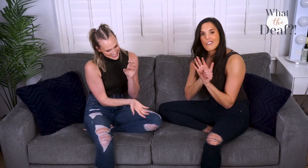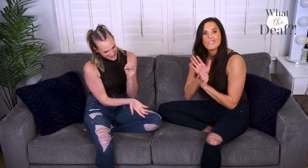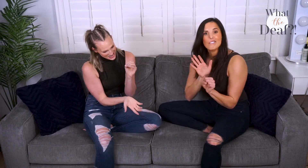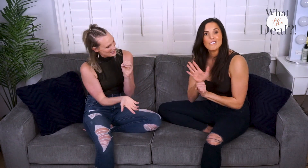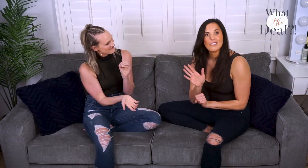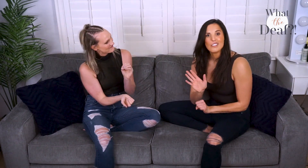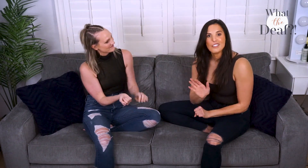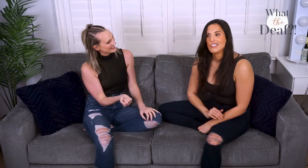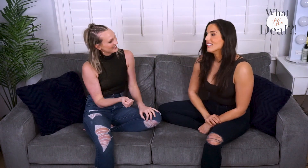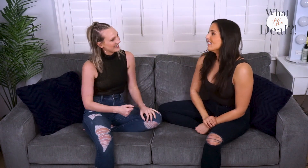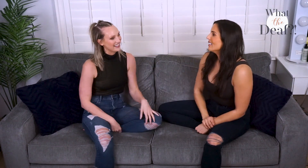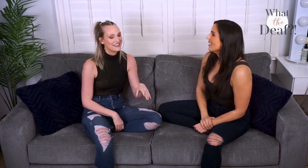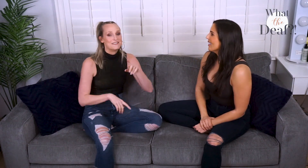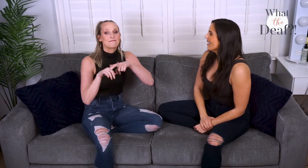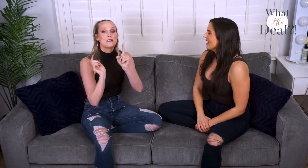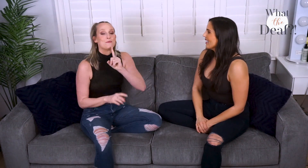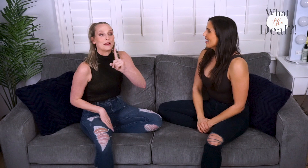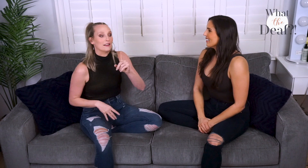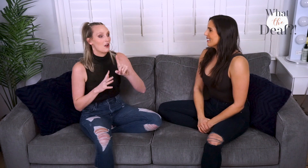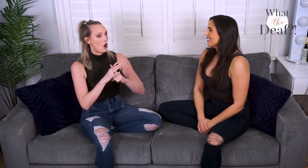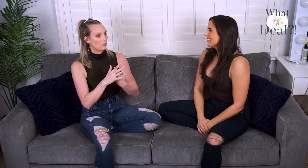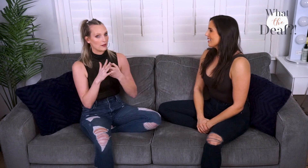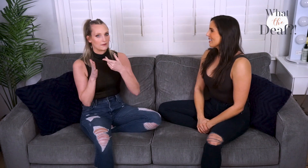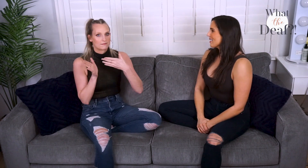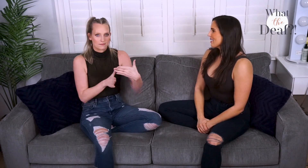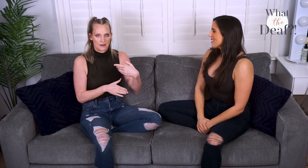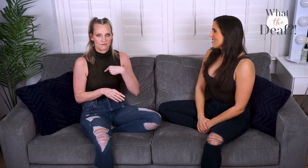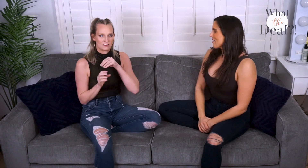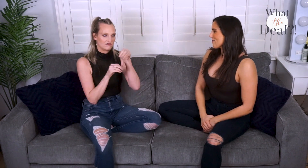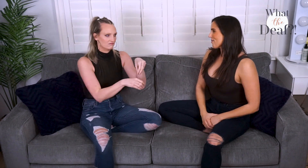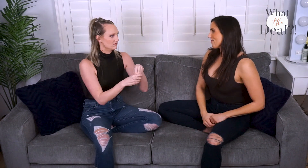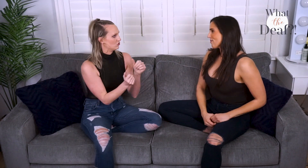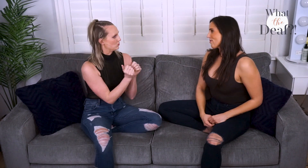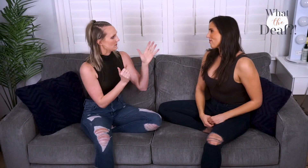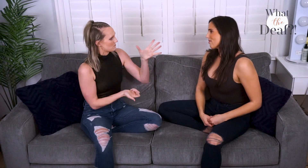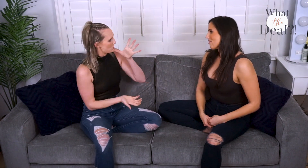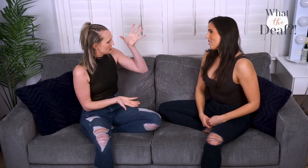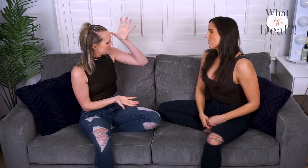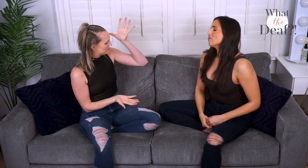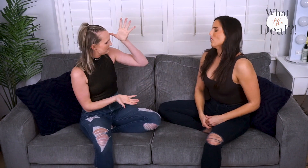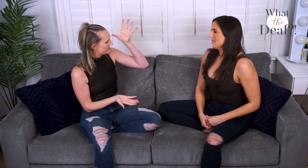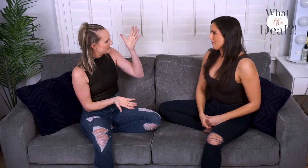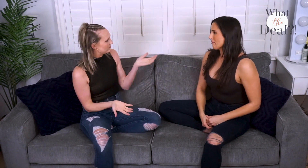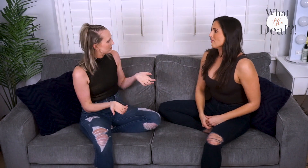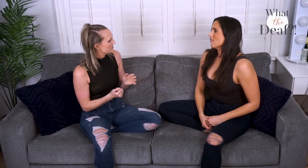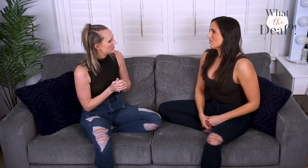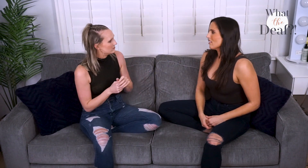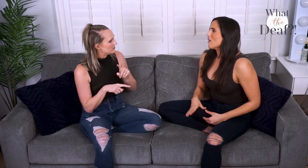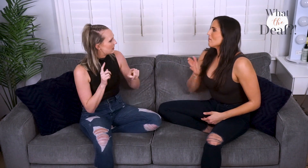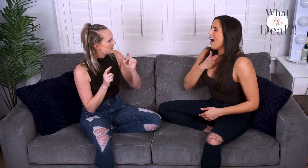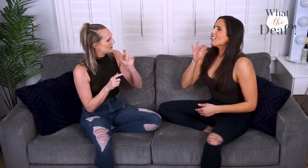Fair enough, fair enough. But really, the original plan was for me to move in with your parents. Right.